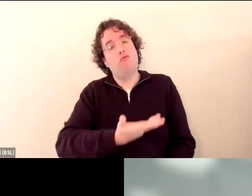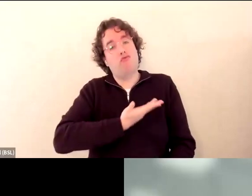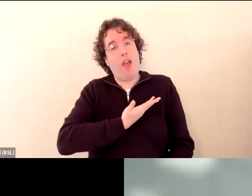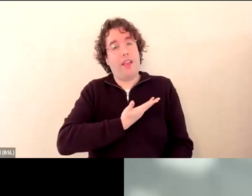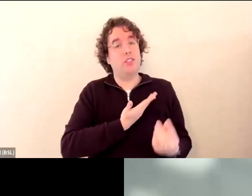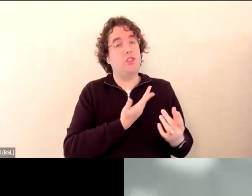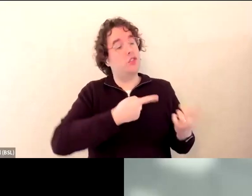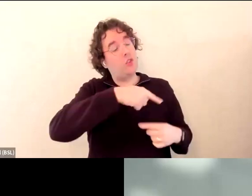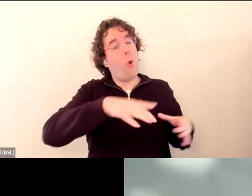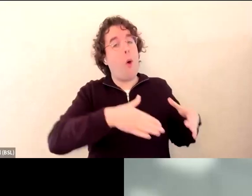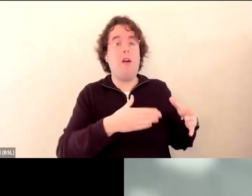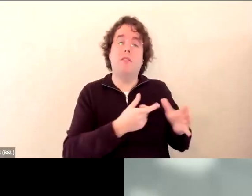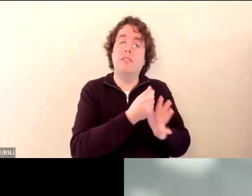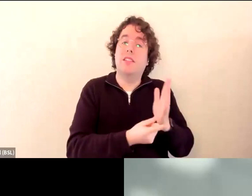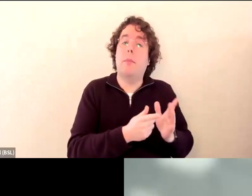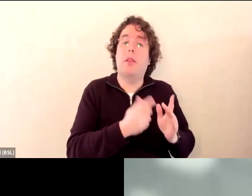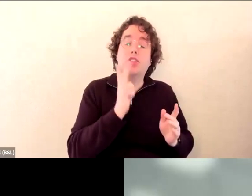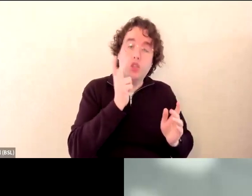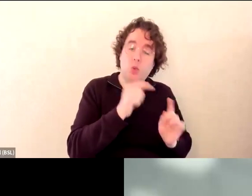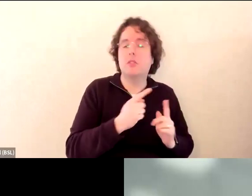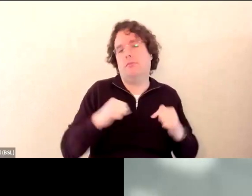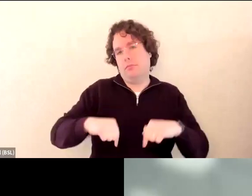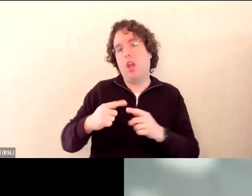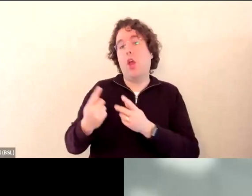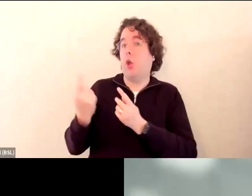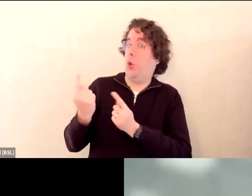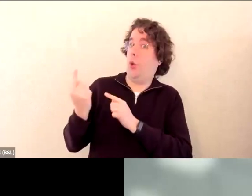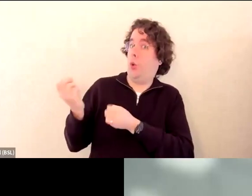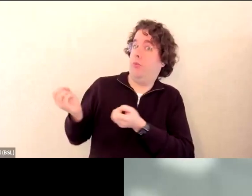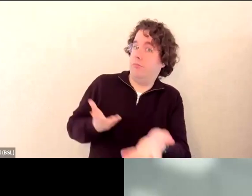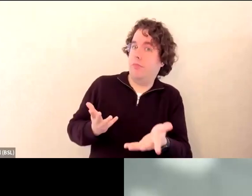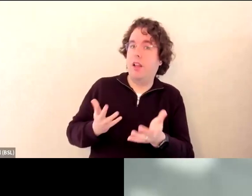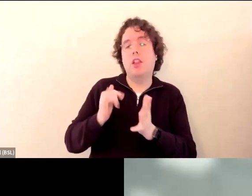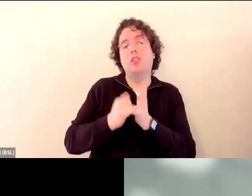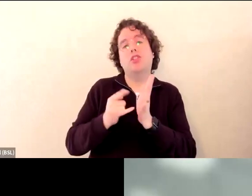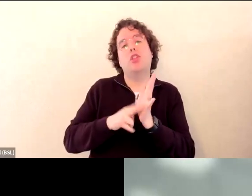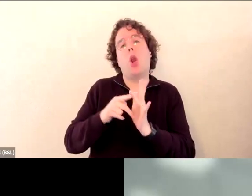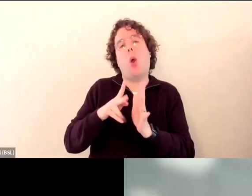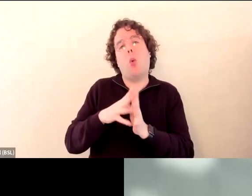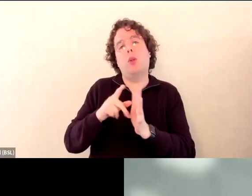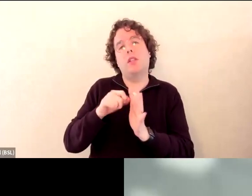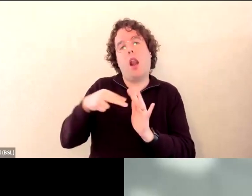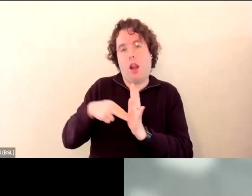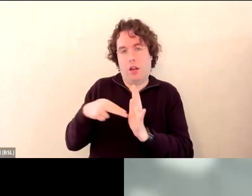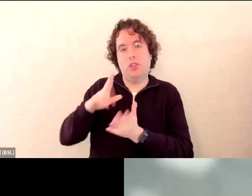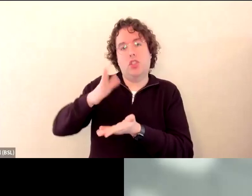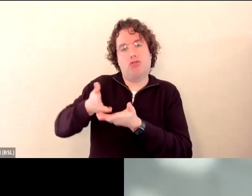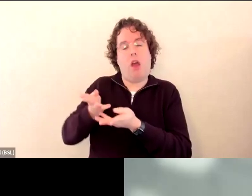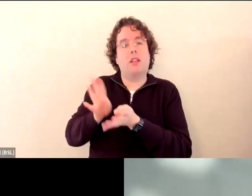Trust Disabled Leaders Network. As you will hopefully be able to see for this session, we have live captioning provided